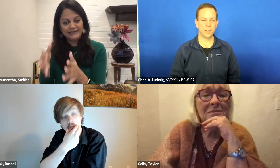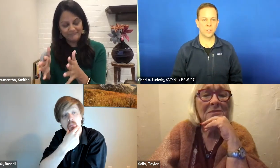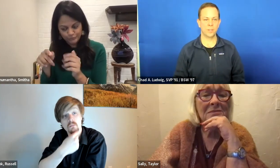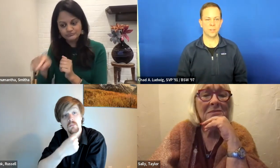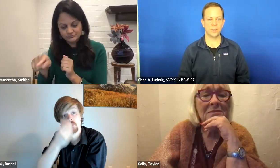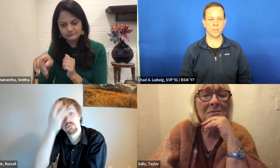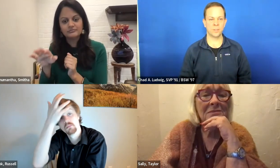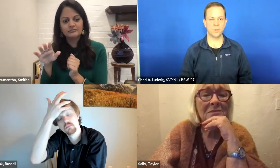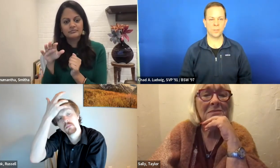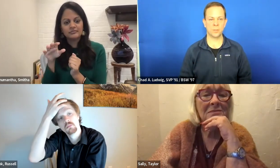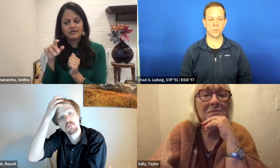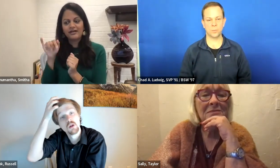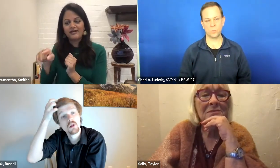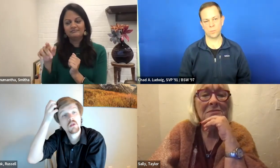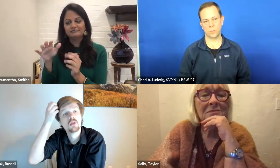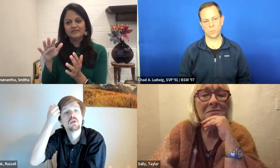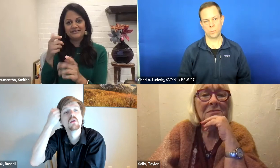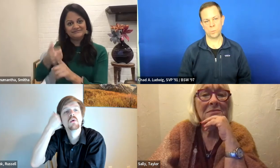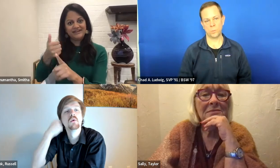When it comes to experience working with caregivers...